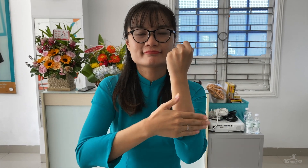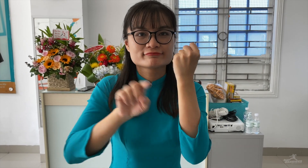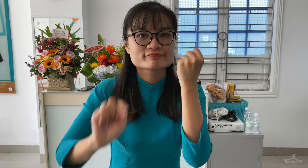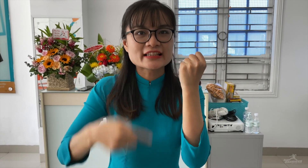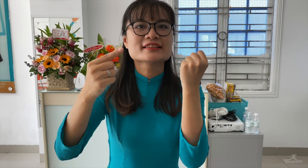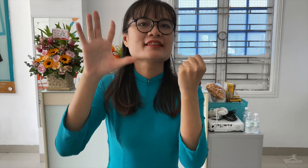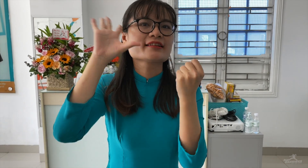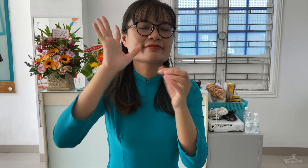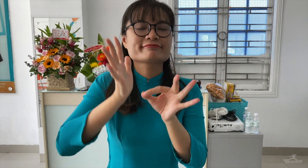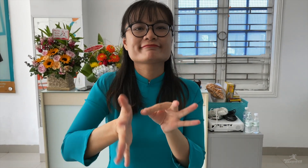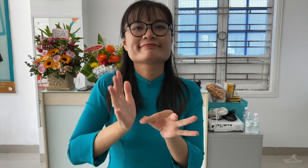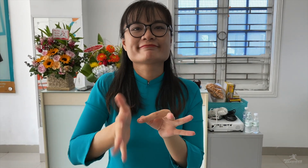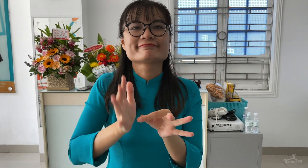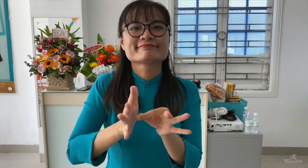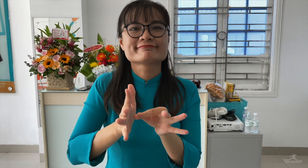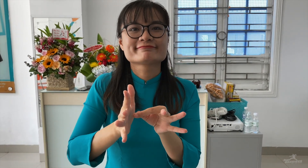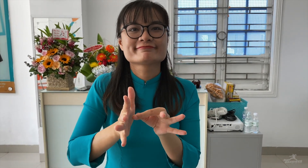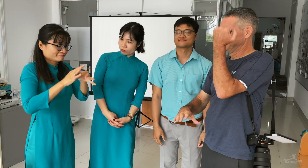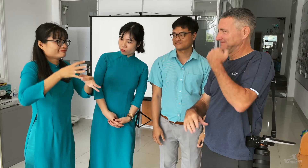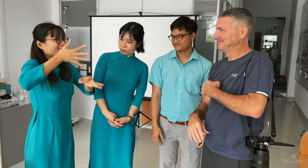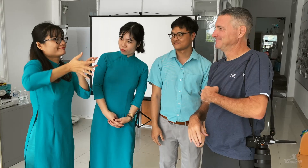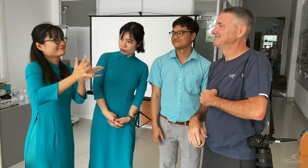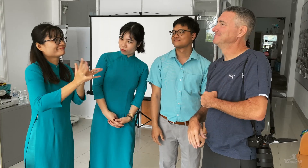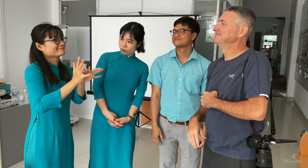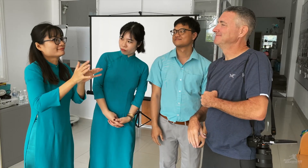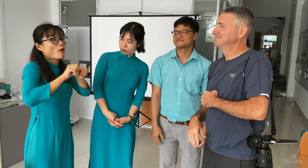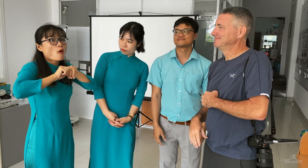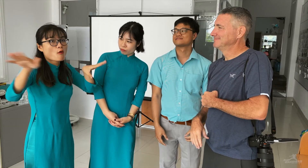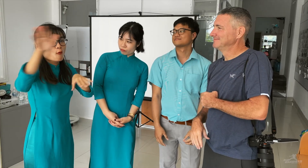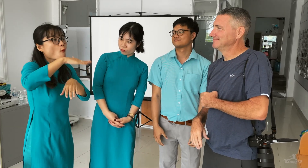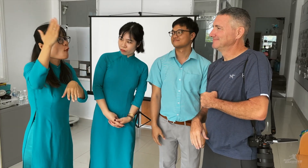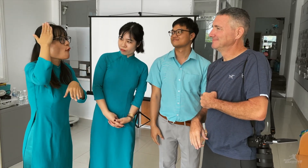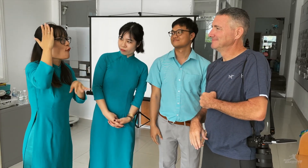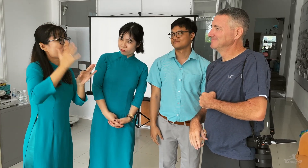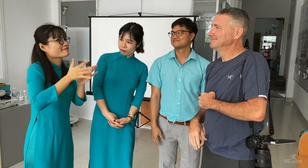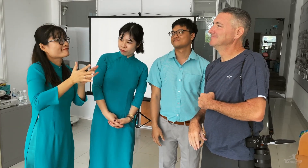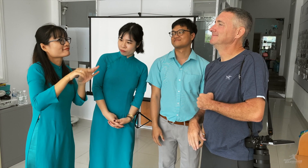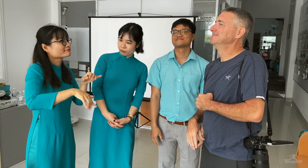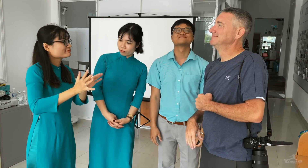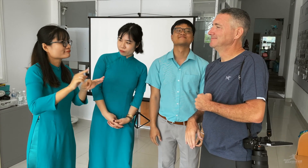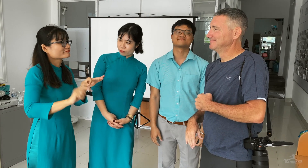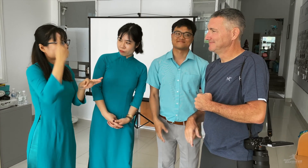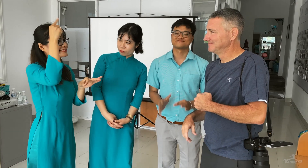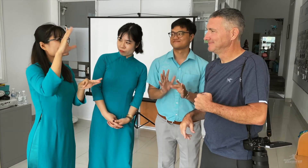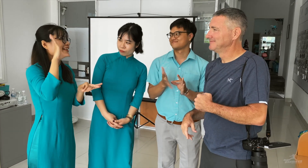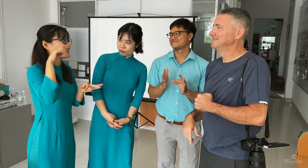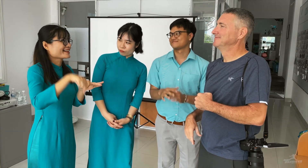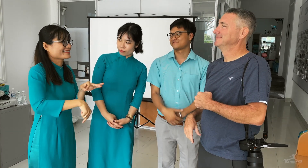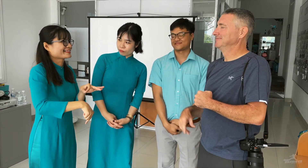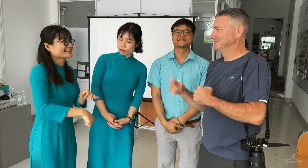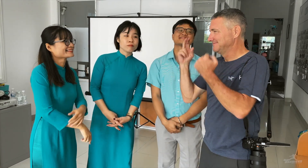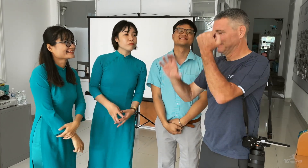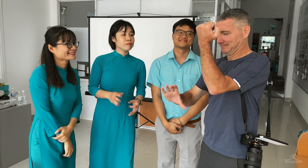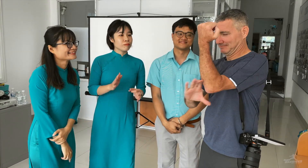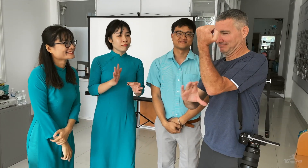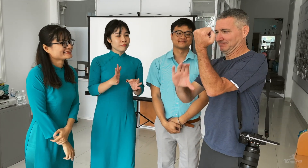The Middle, formerly known as Trung Phan. People here know the sign for this school in Da Nang.